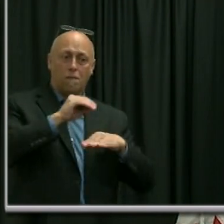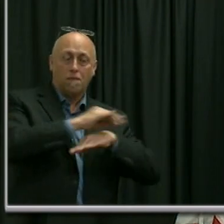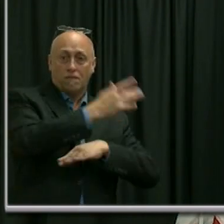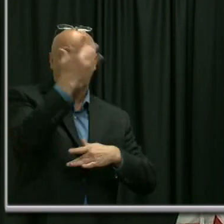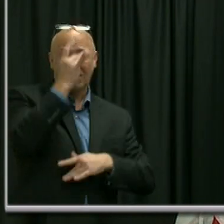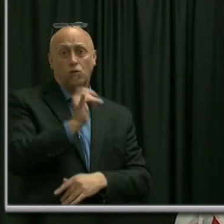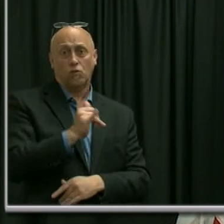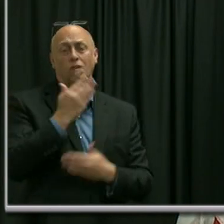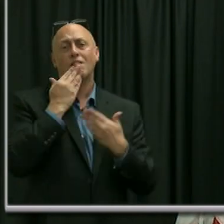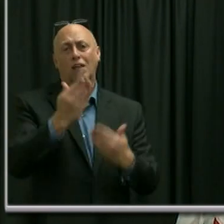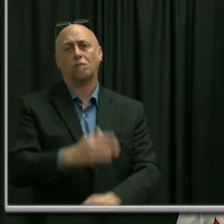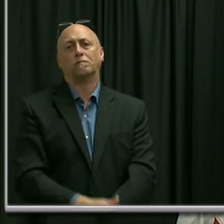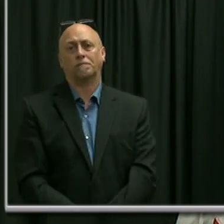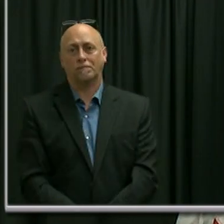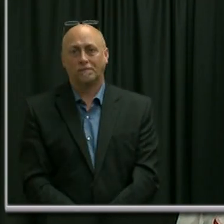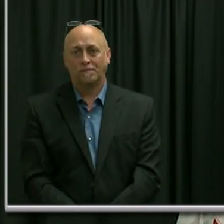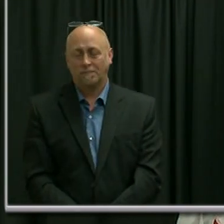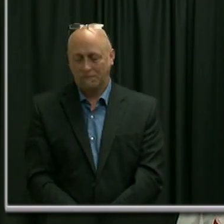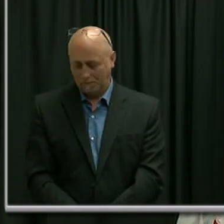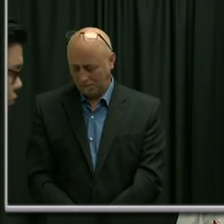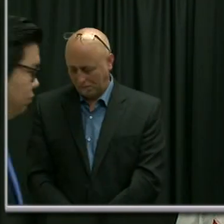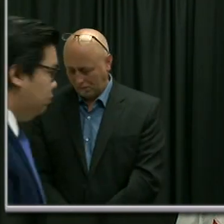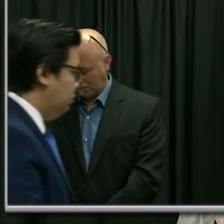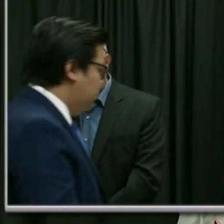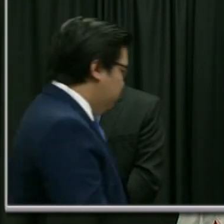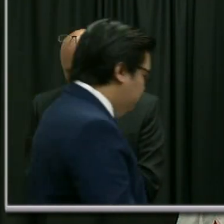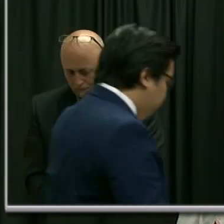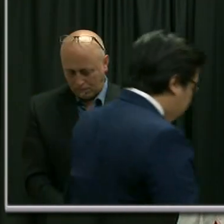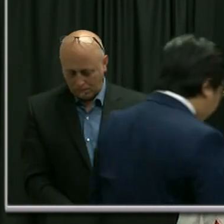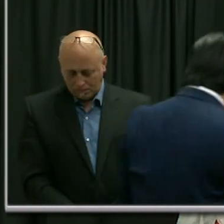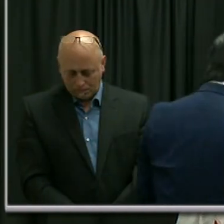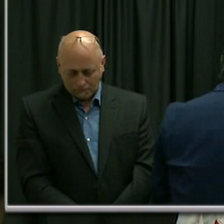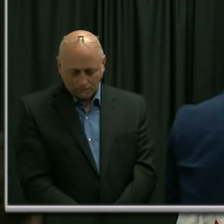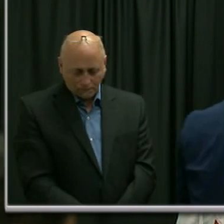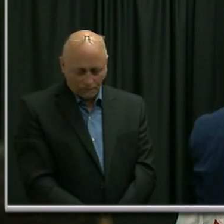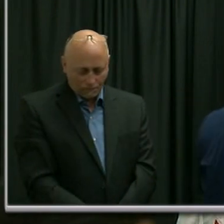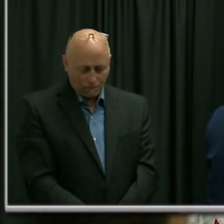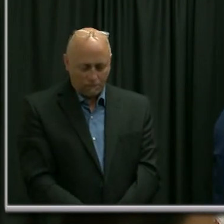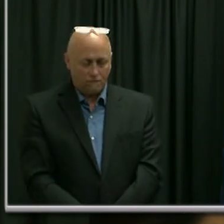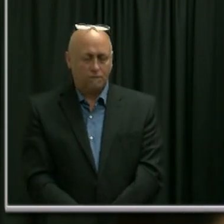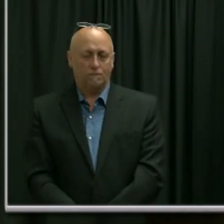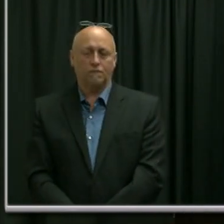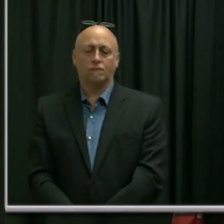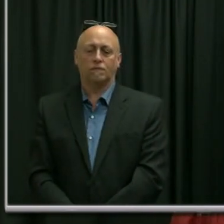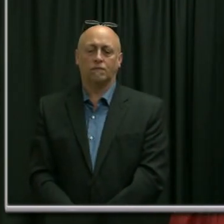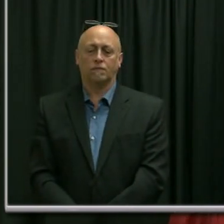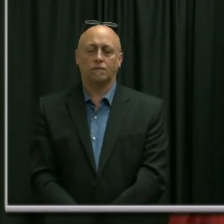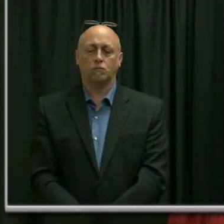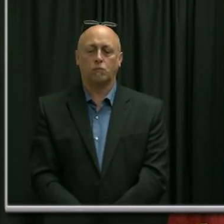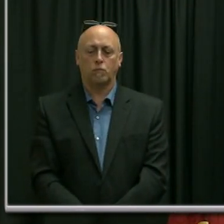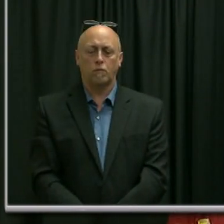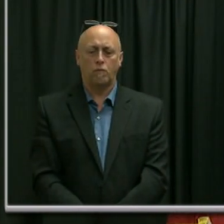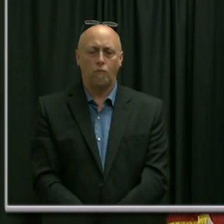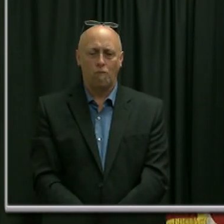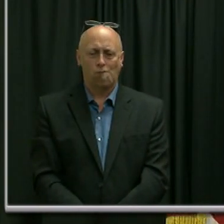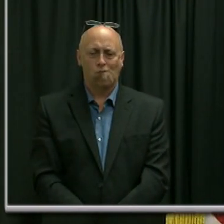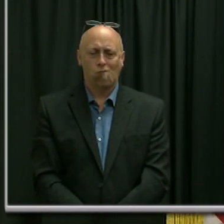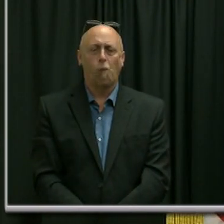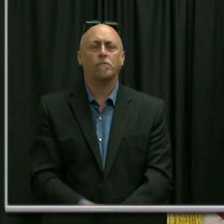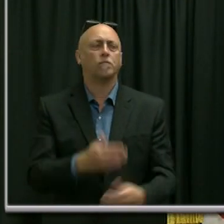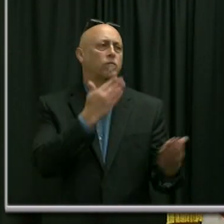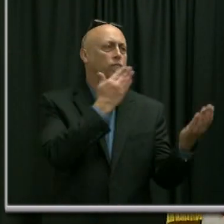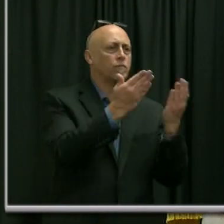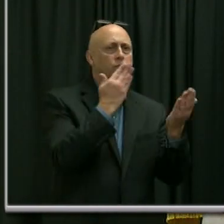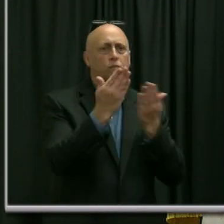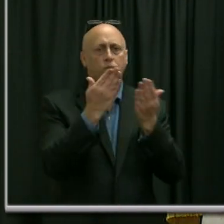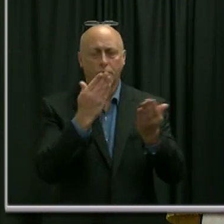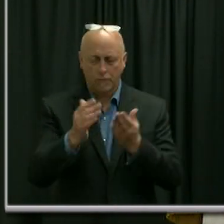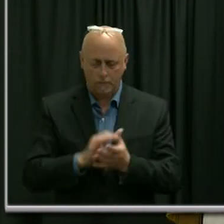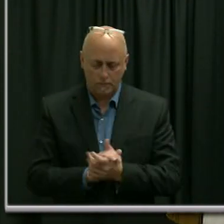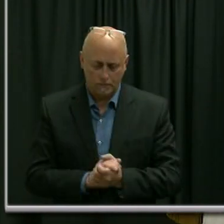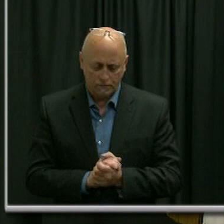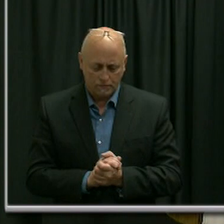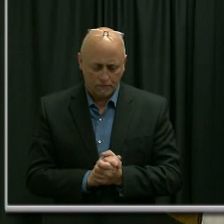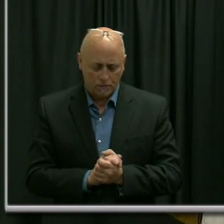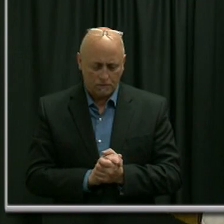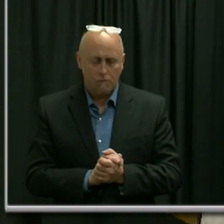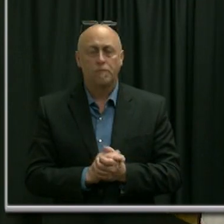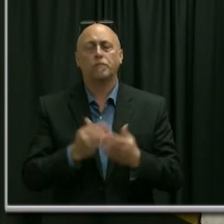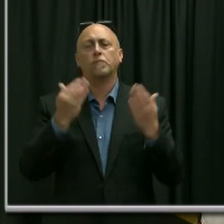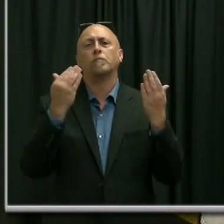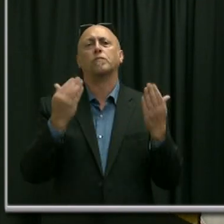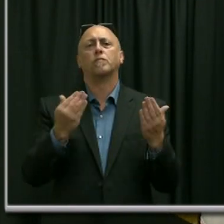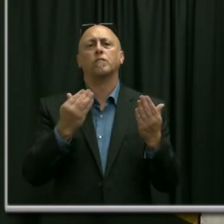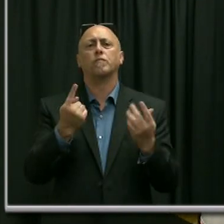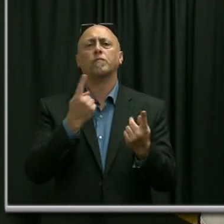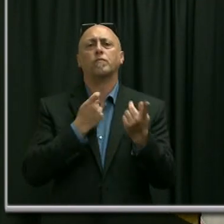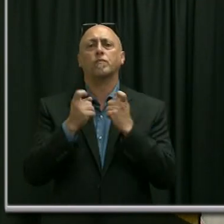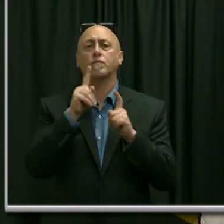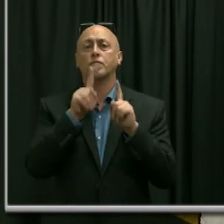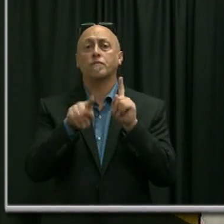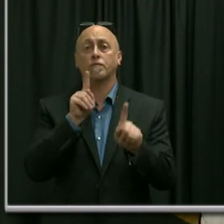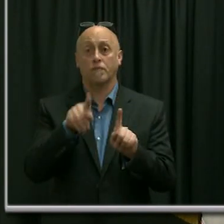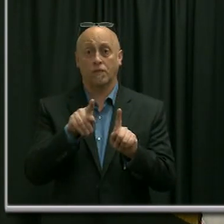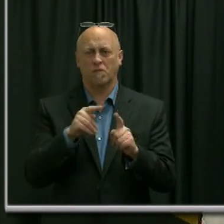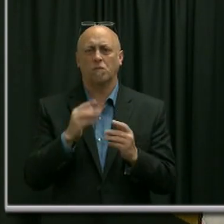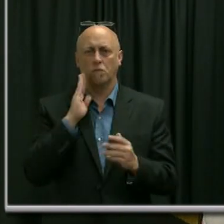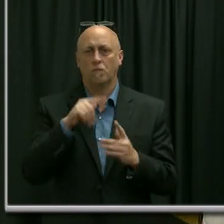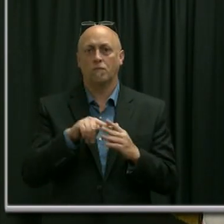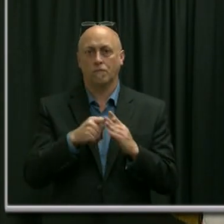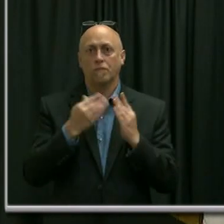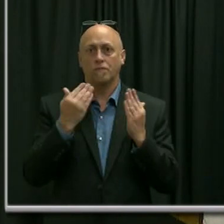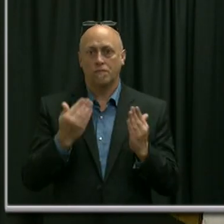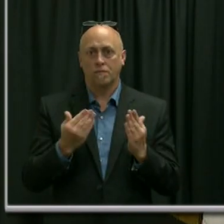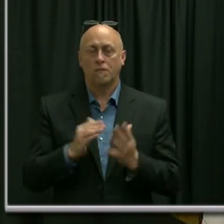THE VIRUS THANK YOU. THANK YOU